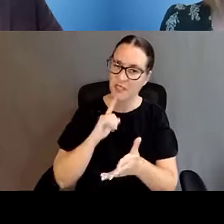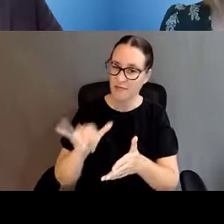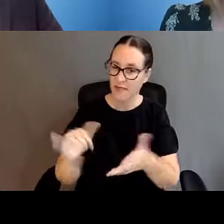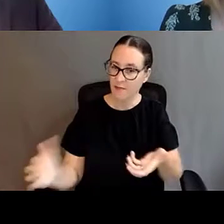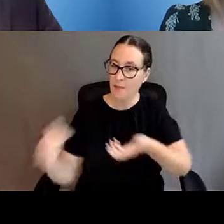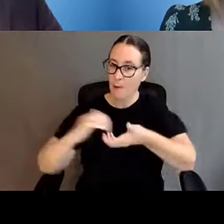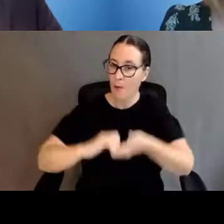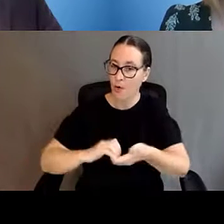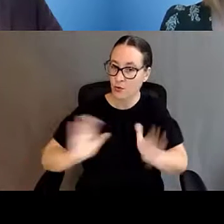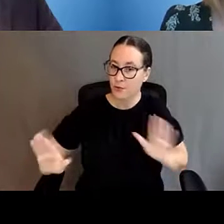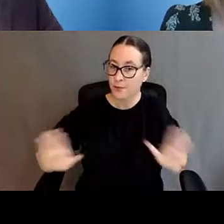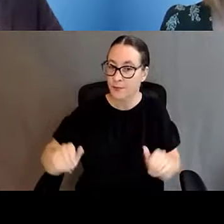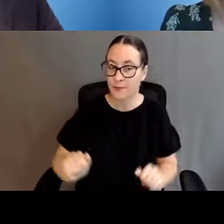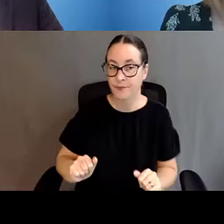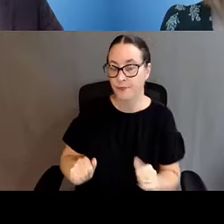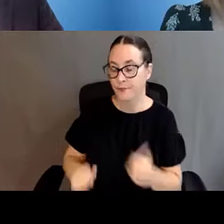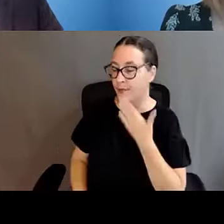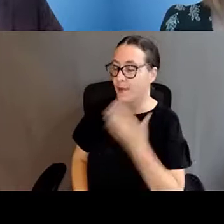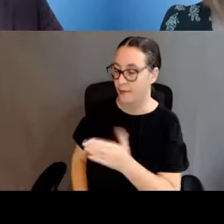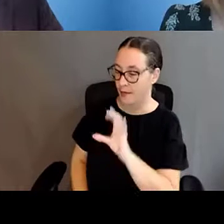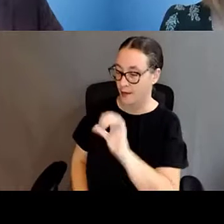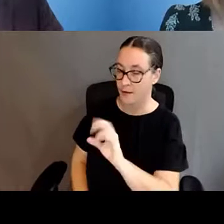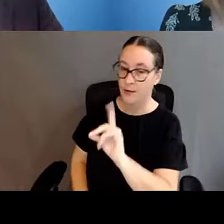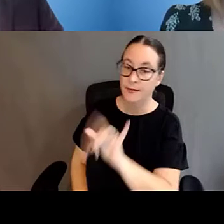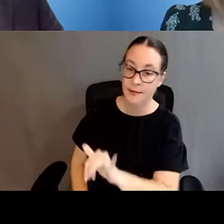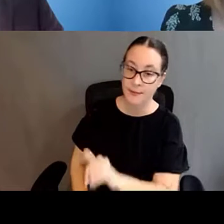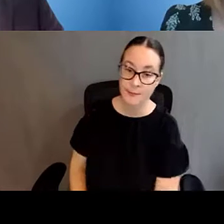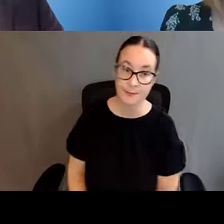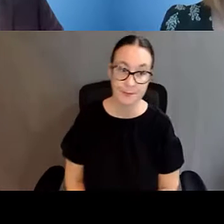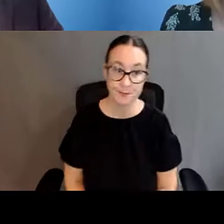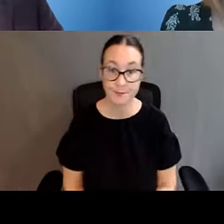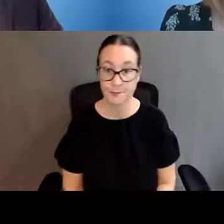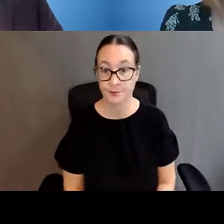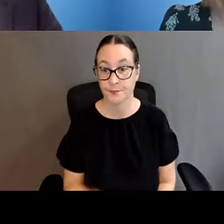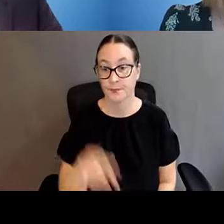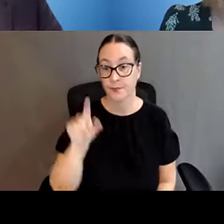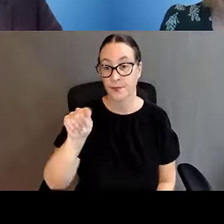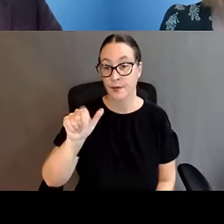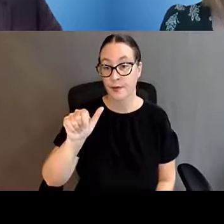Elyse Sullivan: Thank you, Cindy. So, Taunton, this next question is for you.